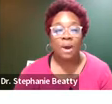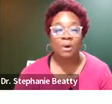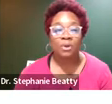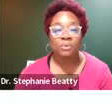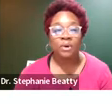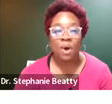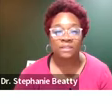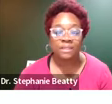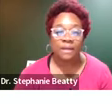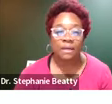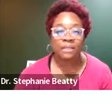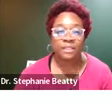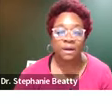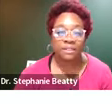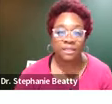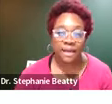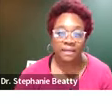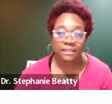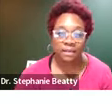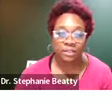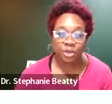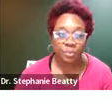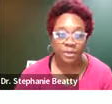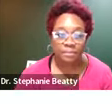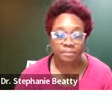So how do you request an ECRT ASL interpreter?